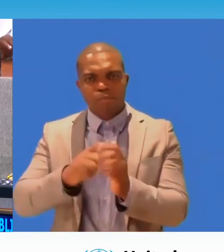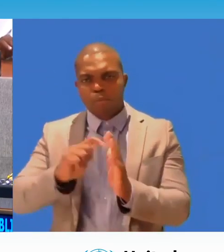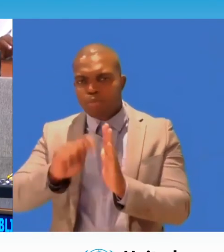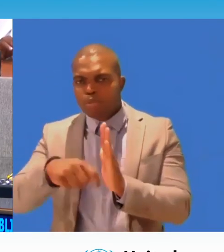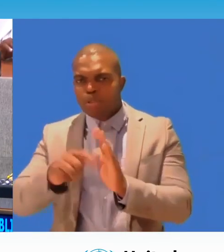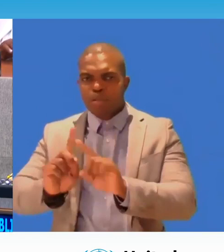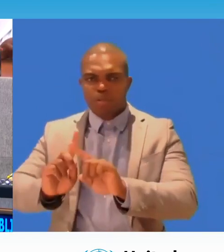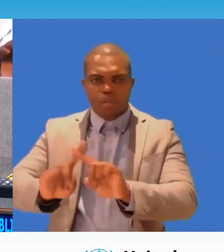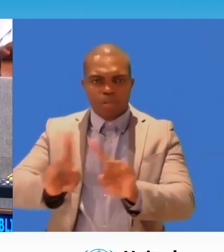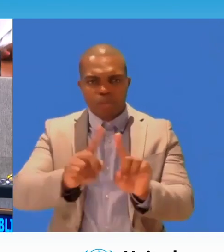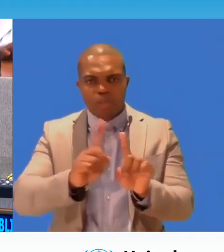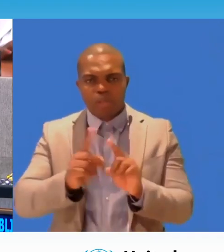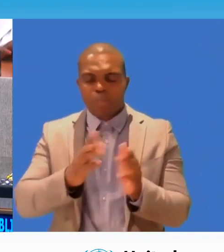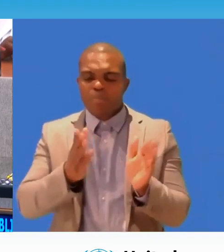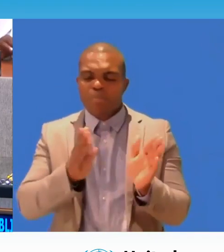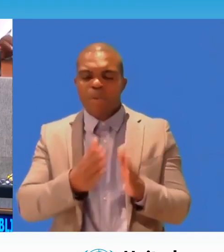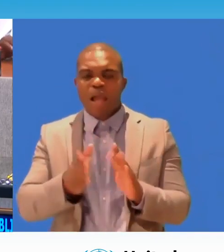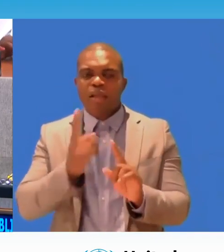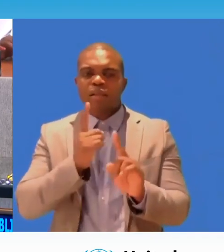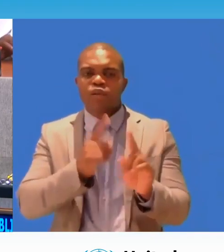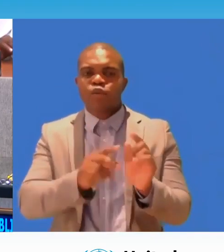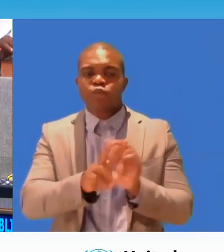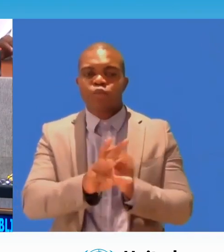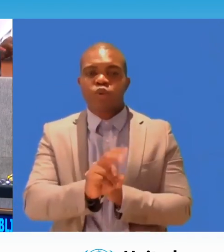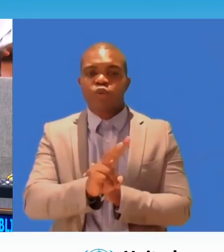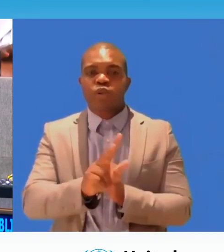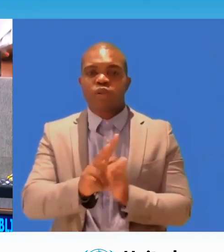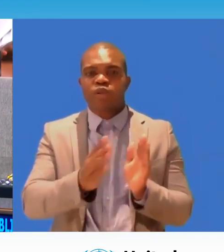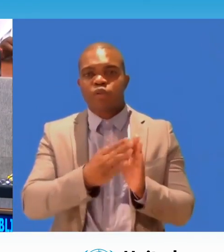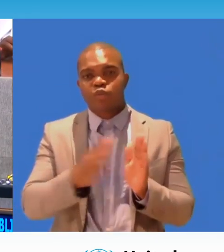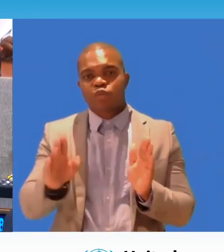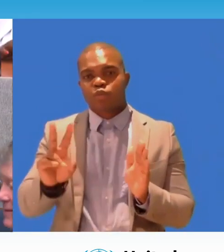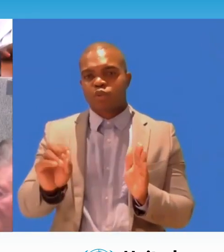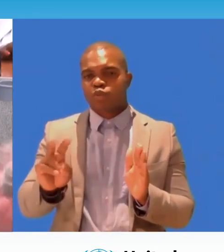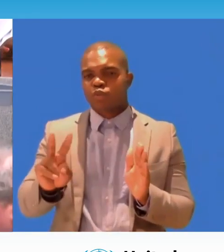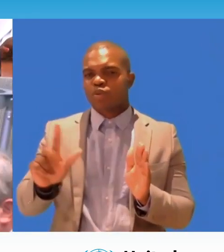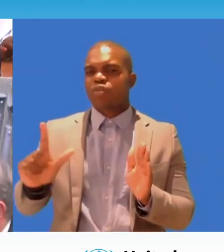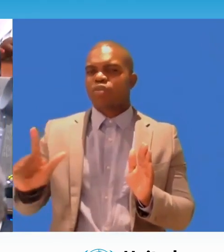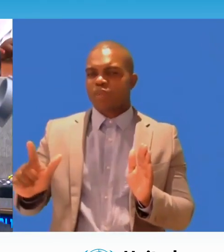prot